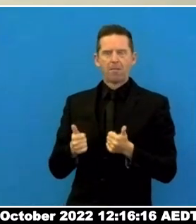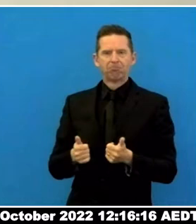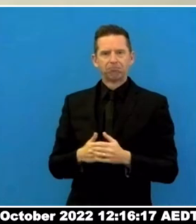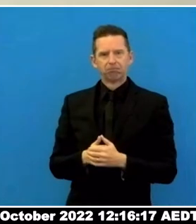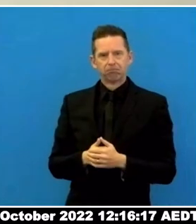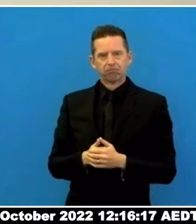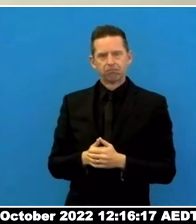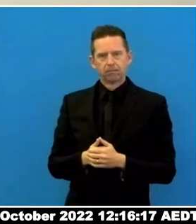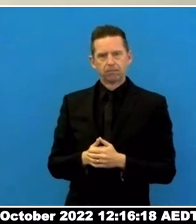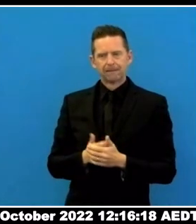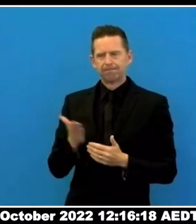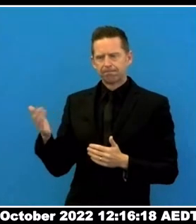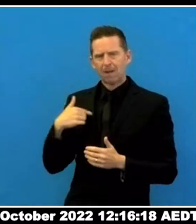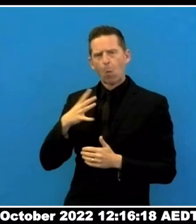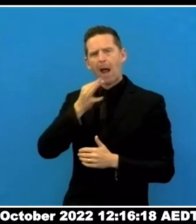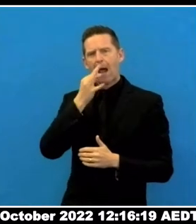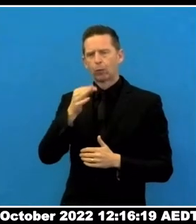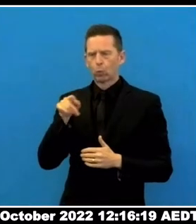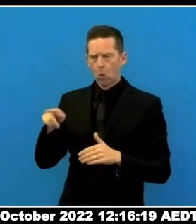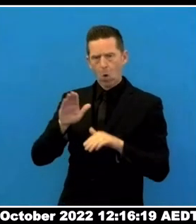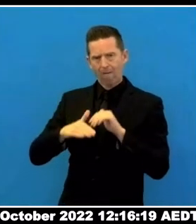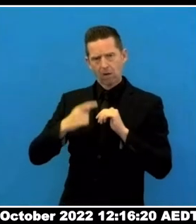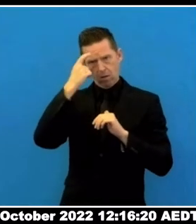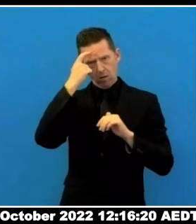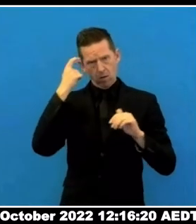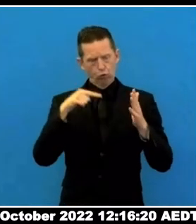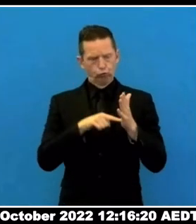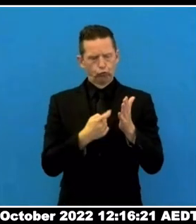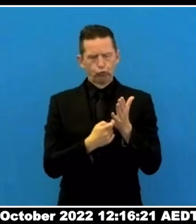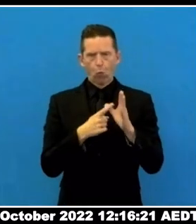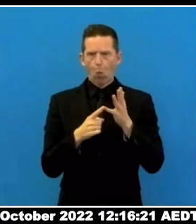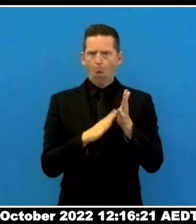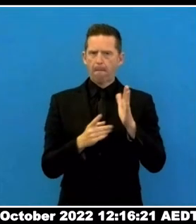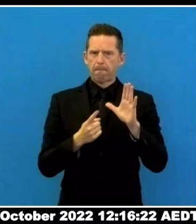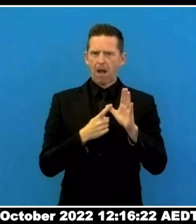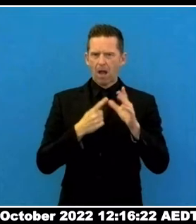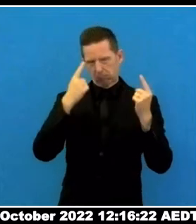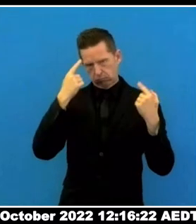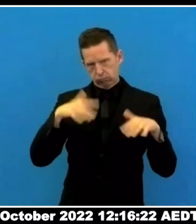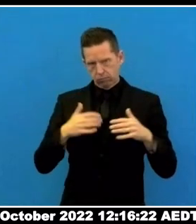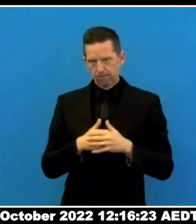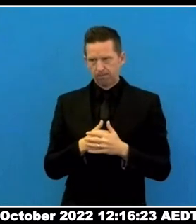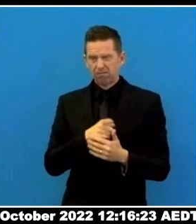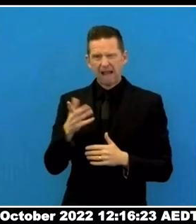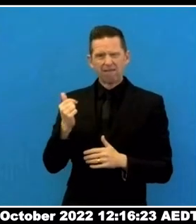I want to turn to the issue of trauma. And it's not uncommon these days to hear people talk about